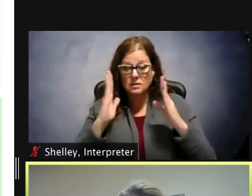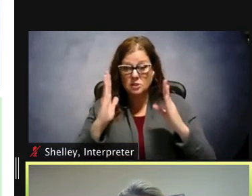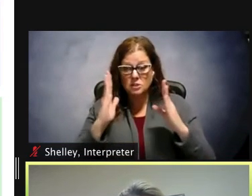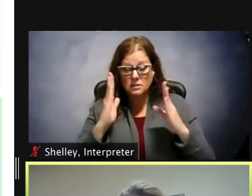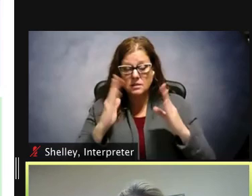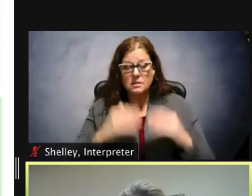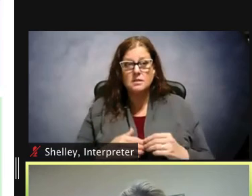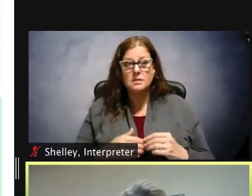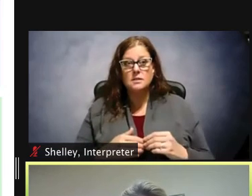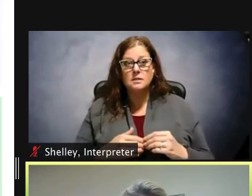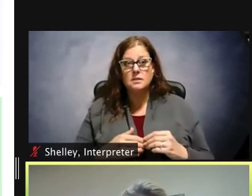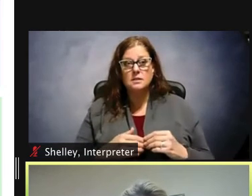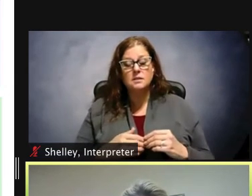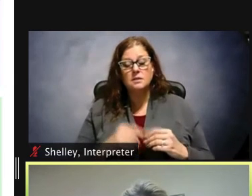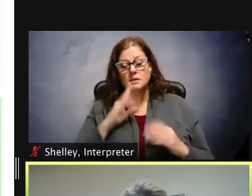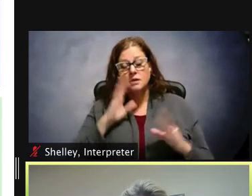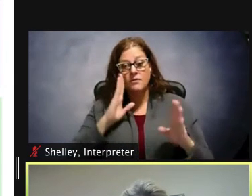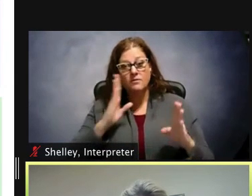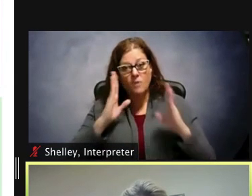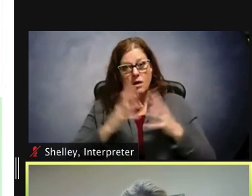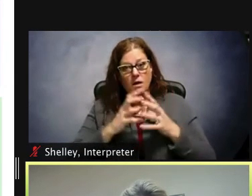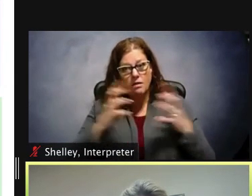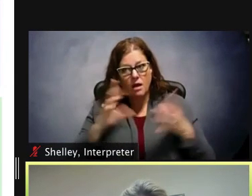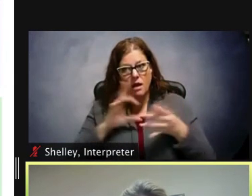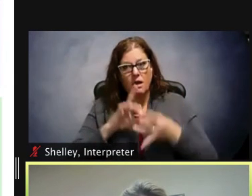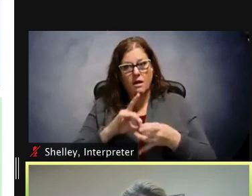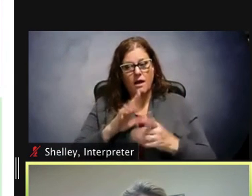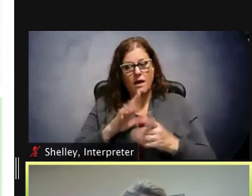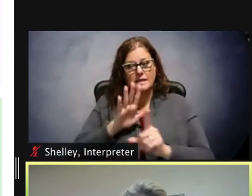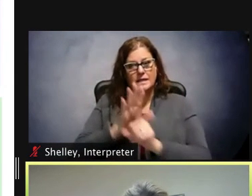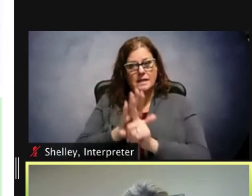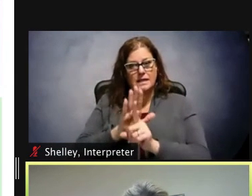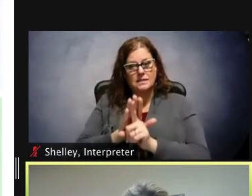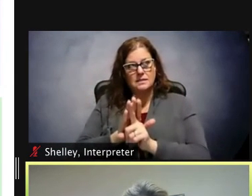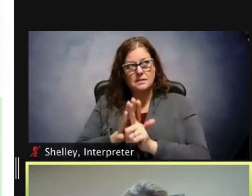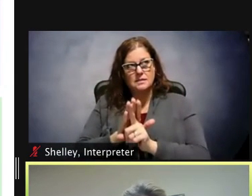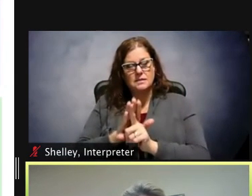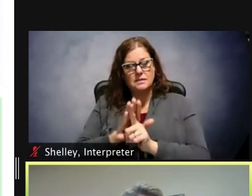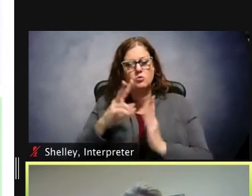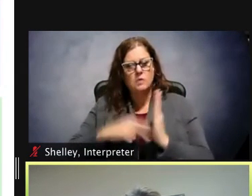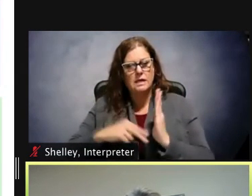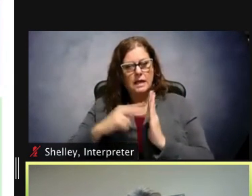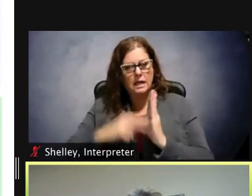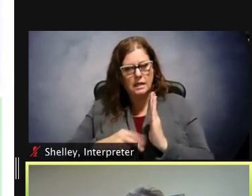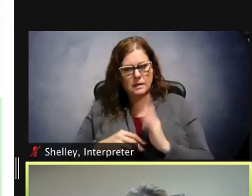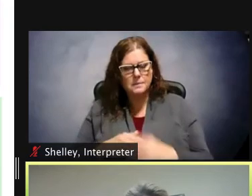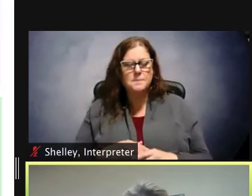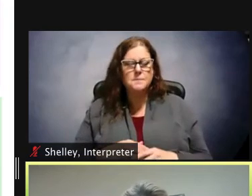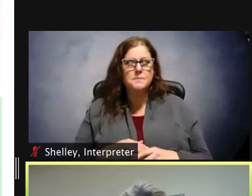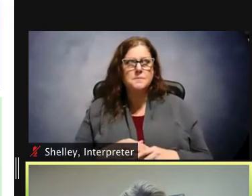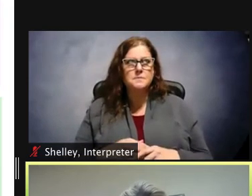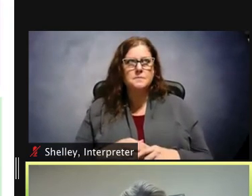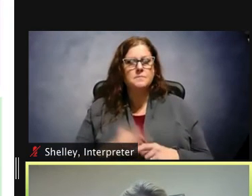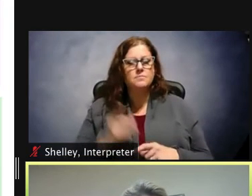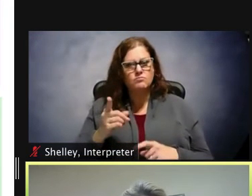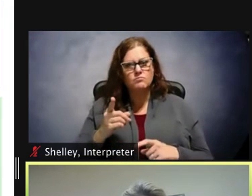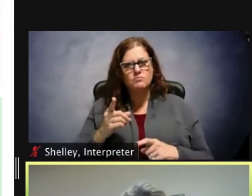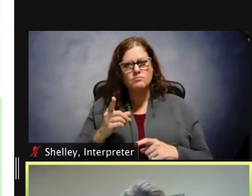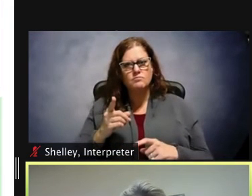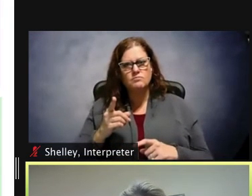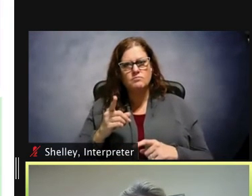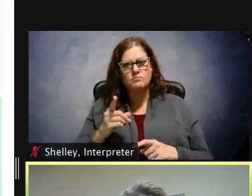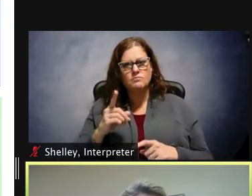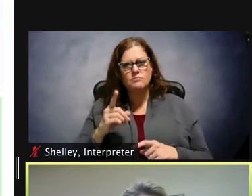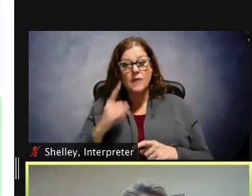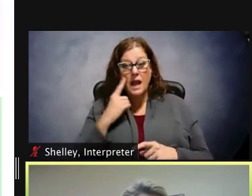really focused a lot on his reading. He was doing i-Station, which, as many of you know,